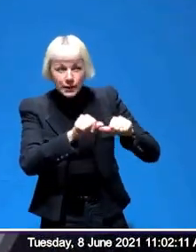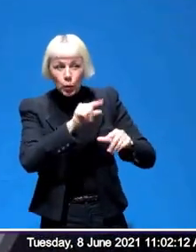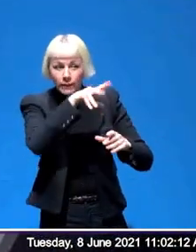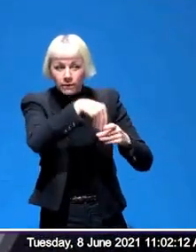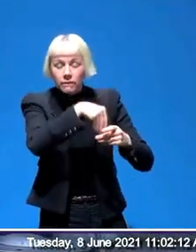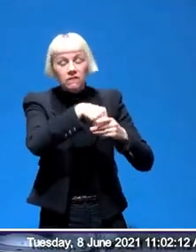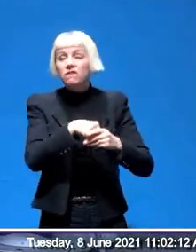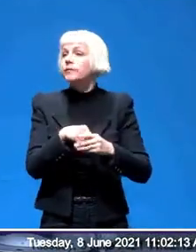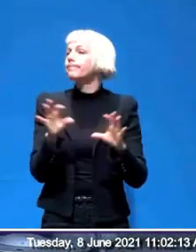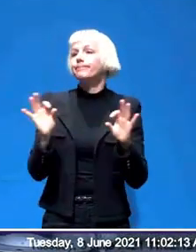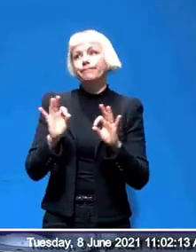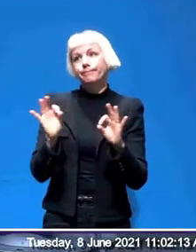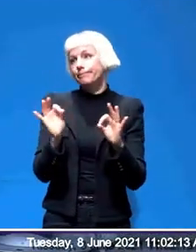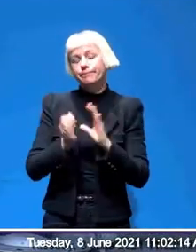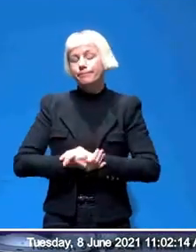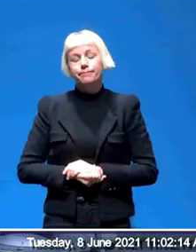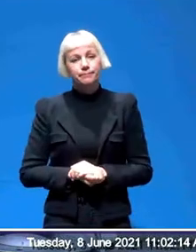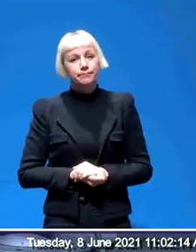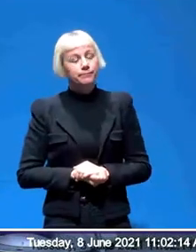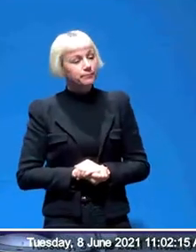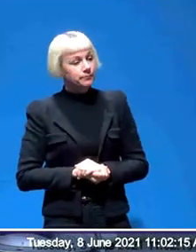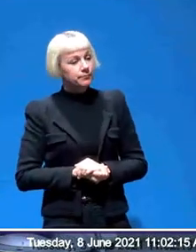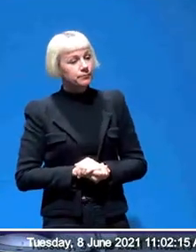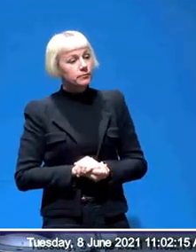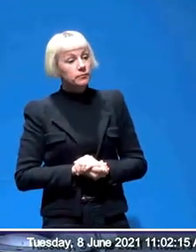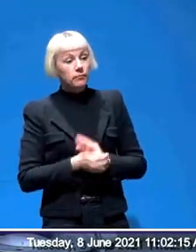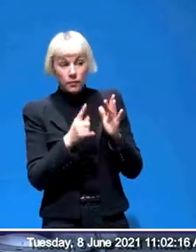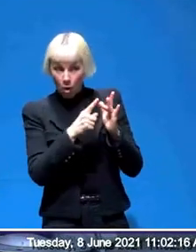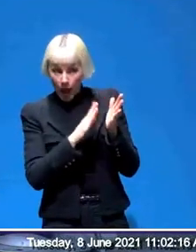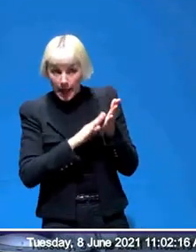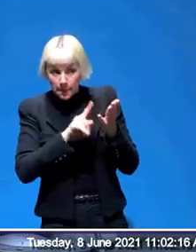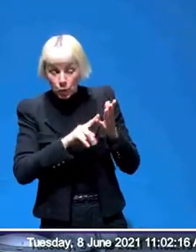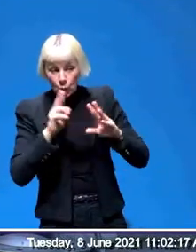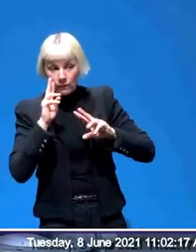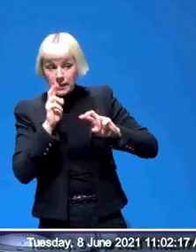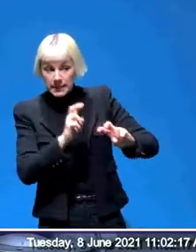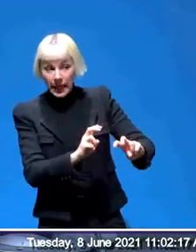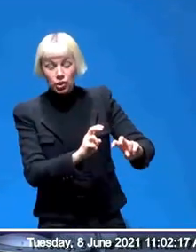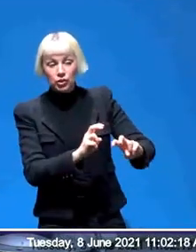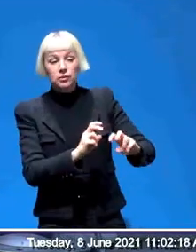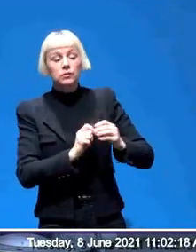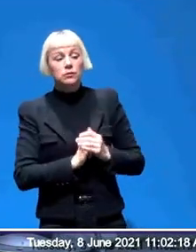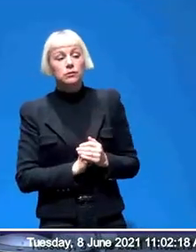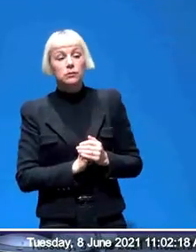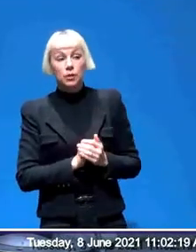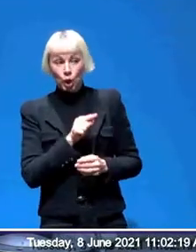In terms of the IMU investigation, did you know whether